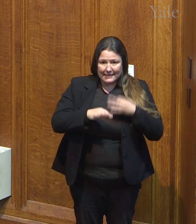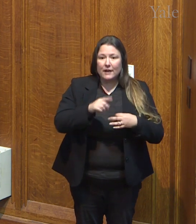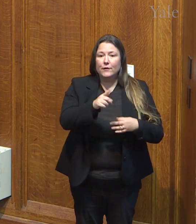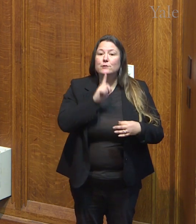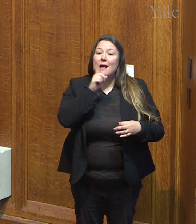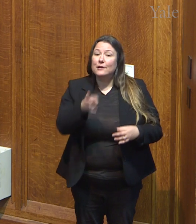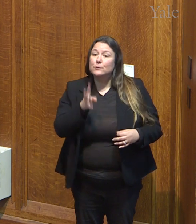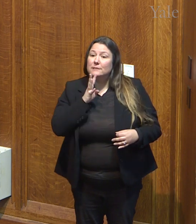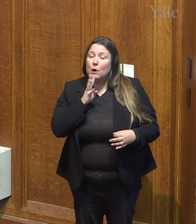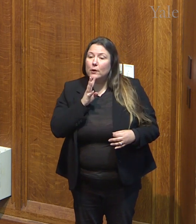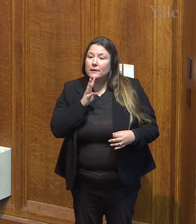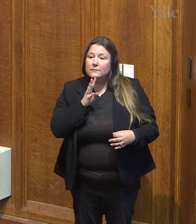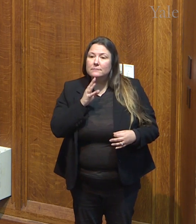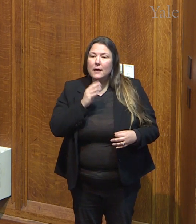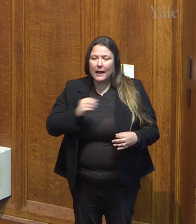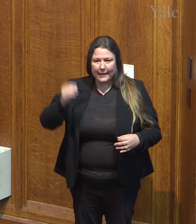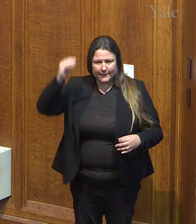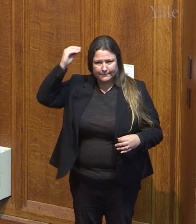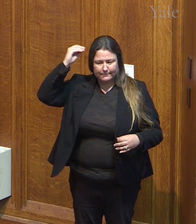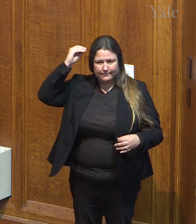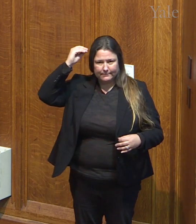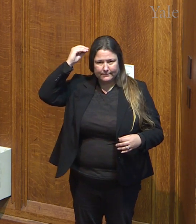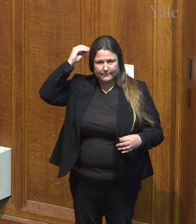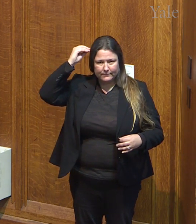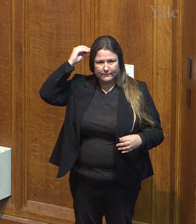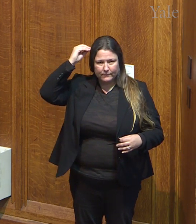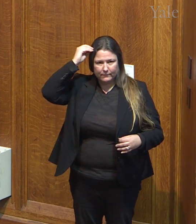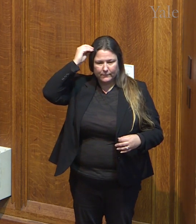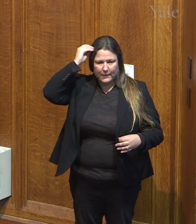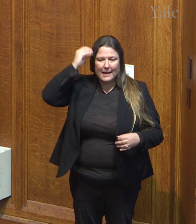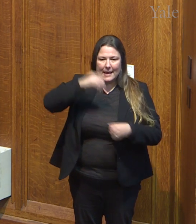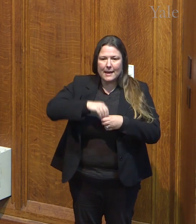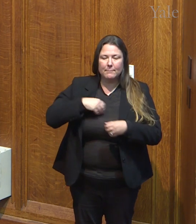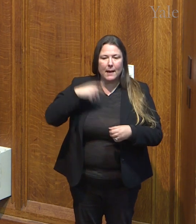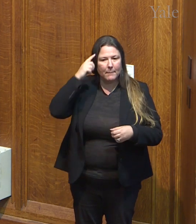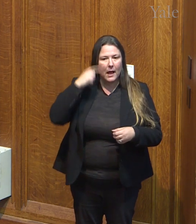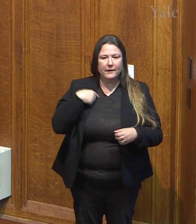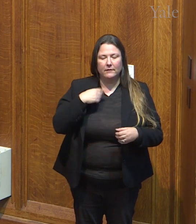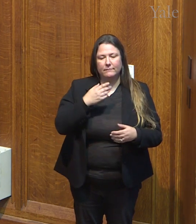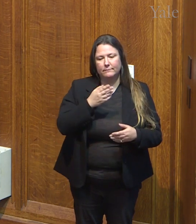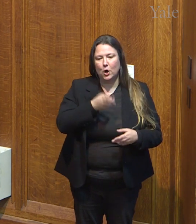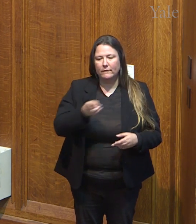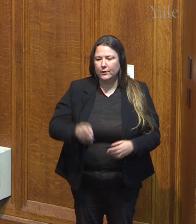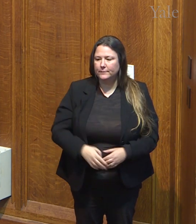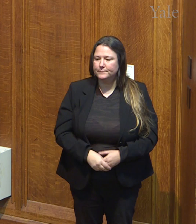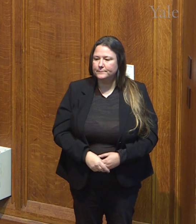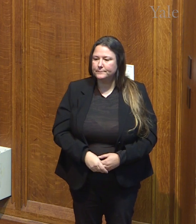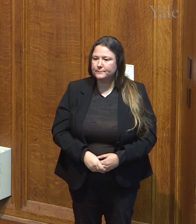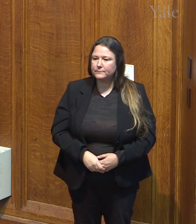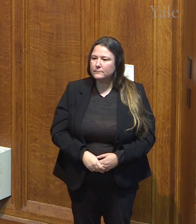register in the minds of the partially Deaf. The high frequency and the soft consonants